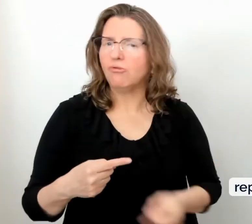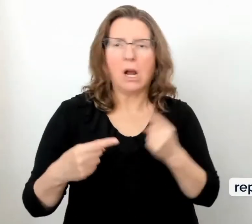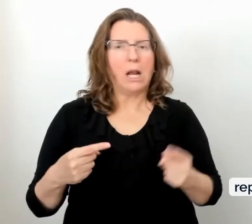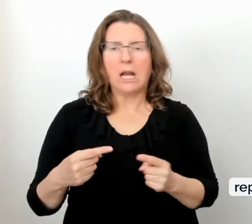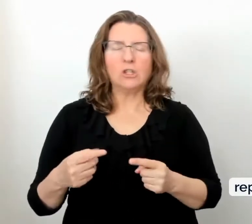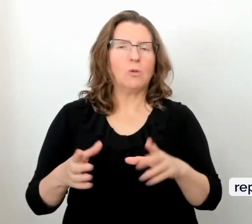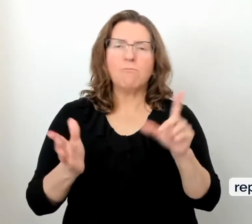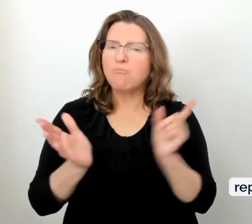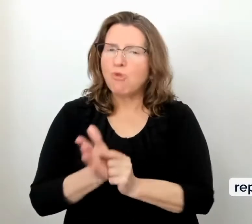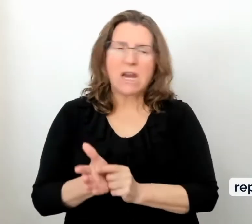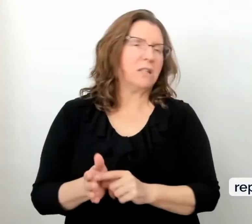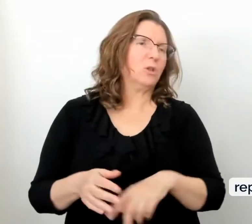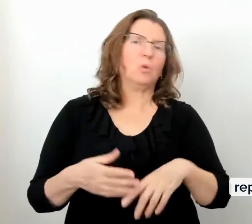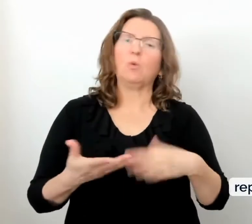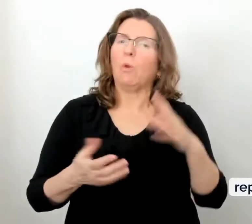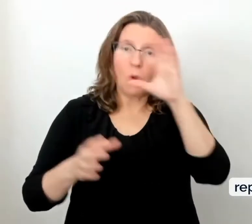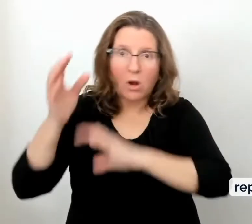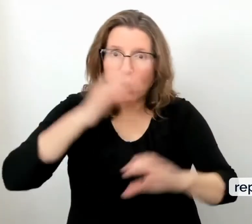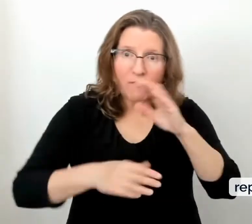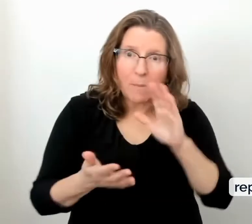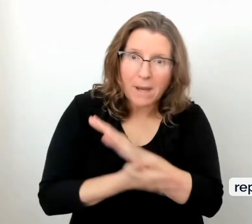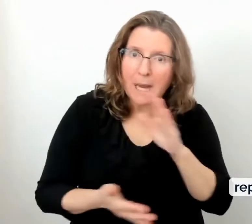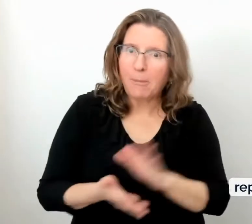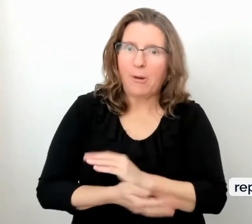No more copying, and printing, and reprinting.